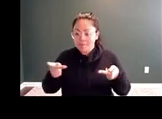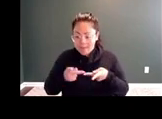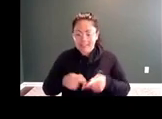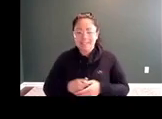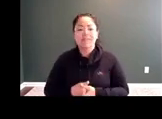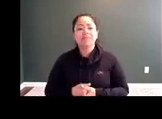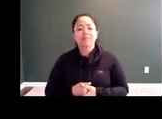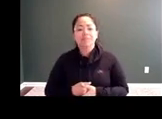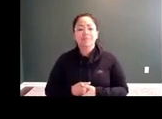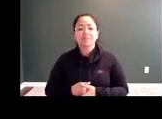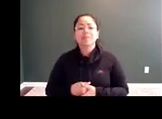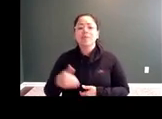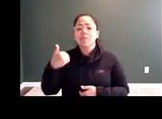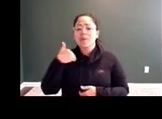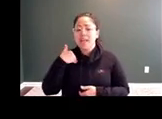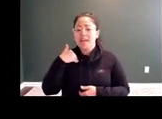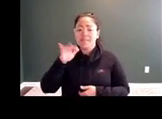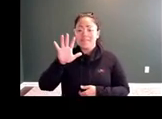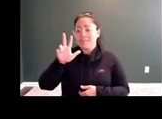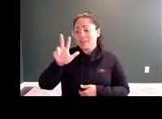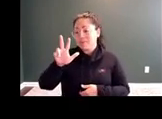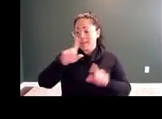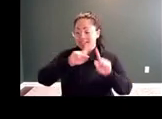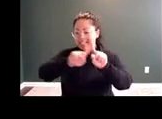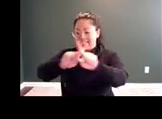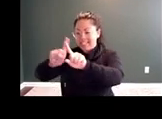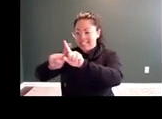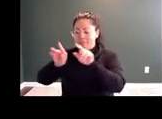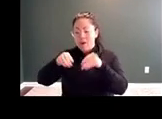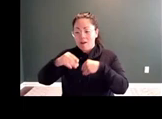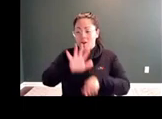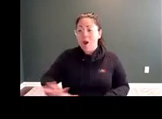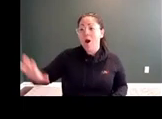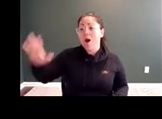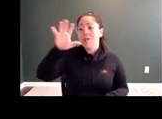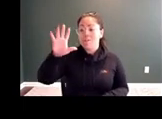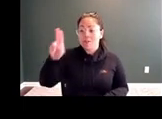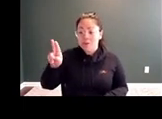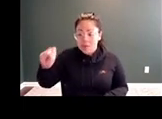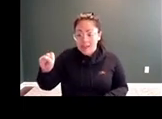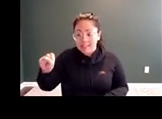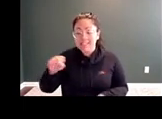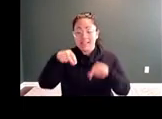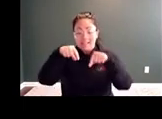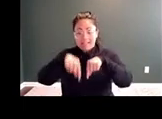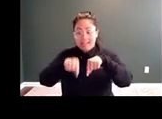We have eight field offices all over the country. In particular, the Indianapolis district is all of Indiana,